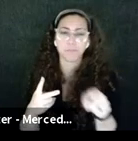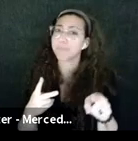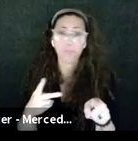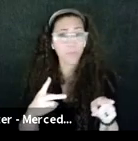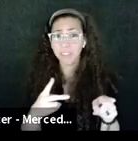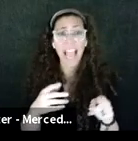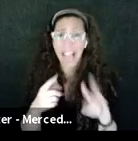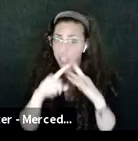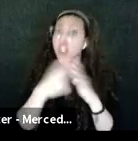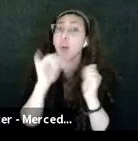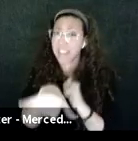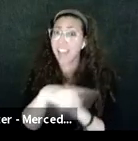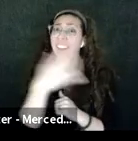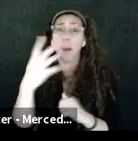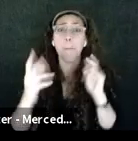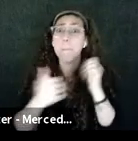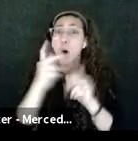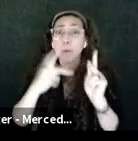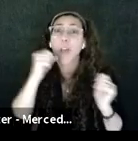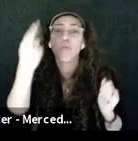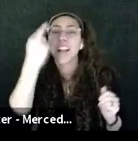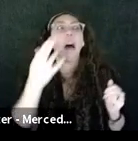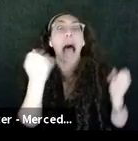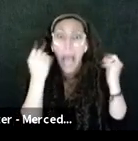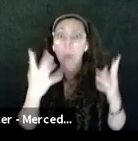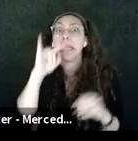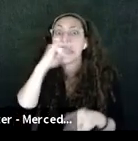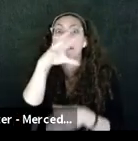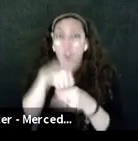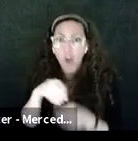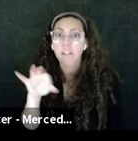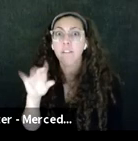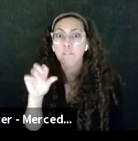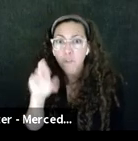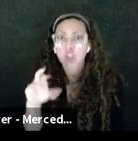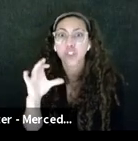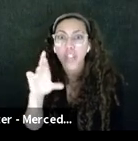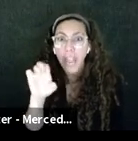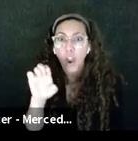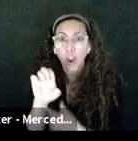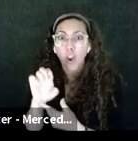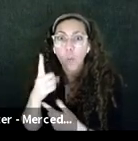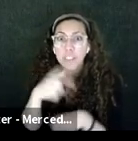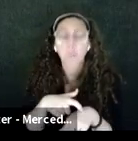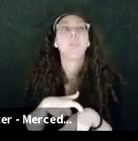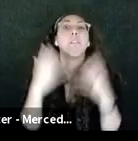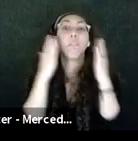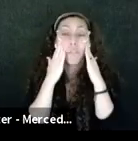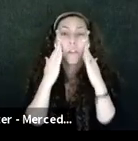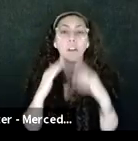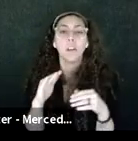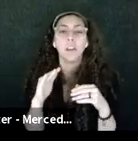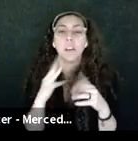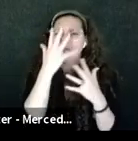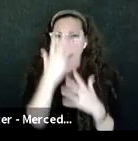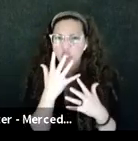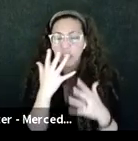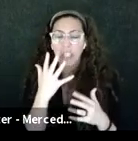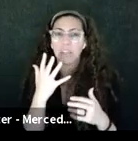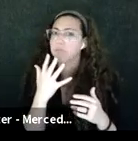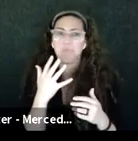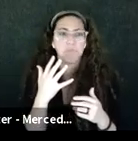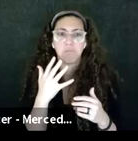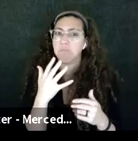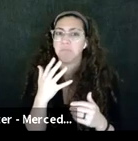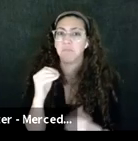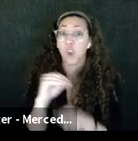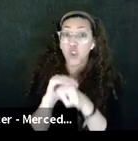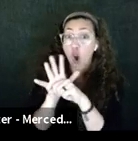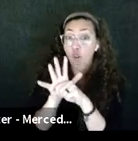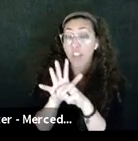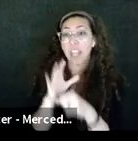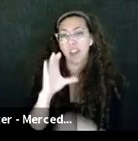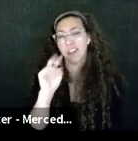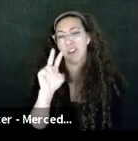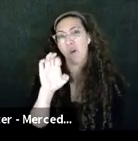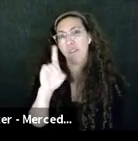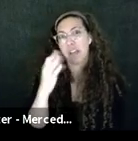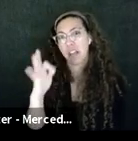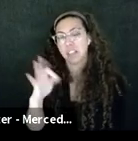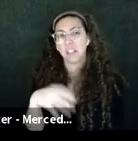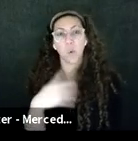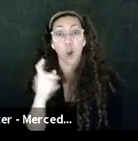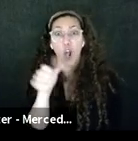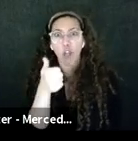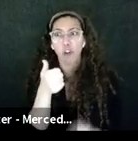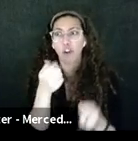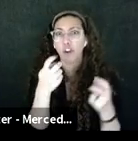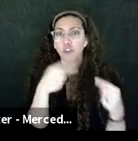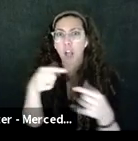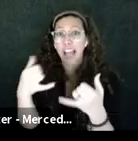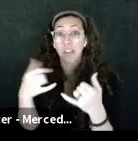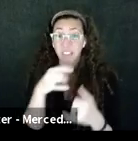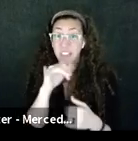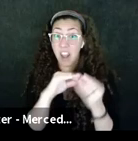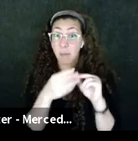Jason Williams: So 2000 children are usually in foster care any given time. And unfortunately, right now, due to coville or due to the things that are going on right now. That number has crept up and it's about 2600